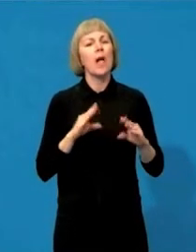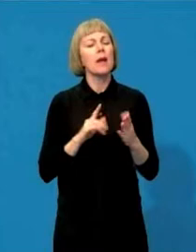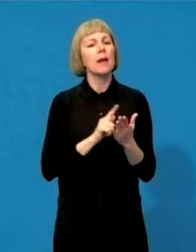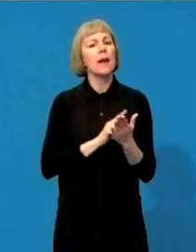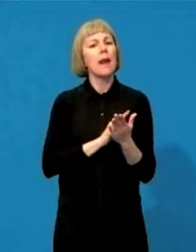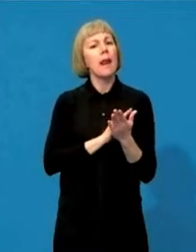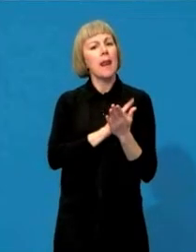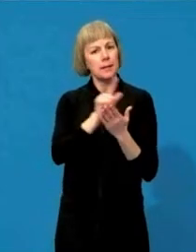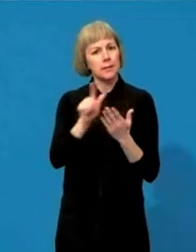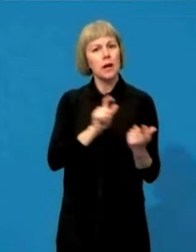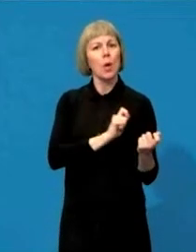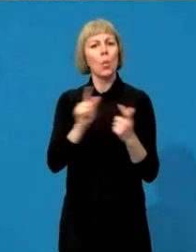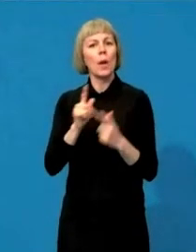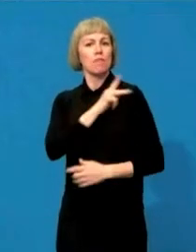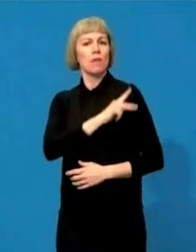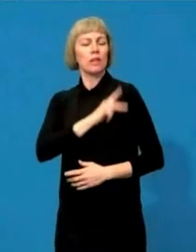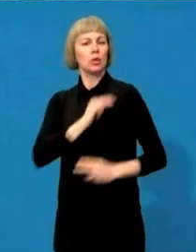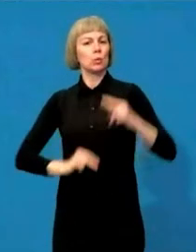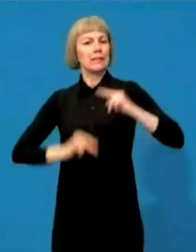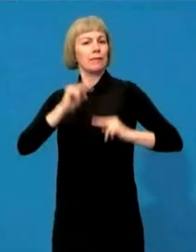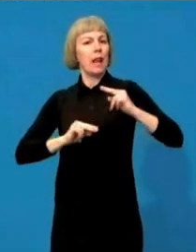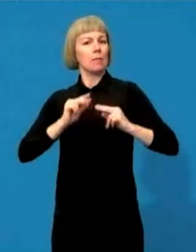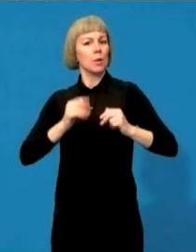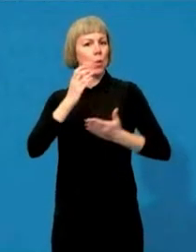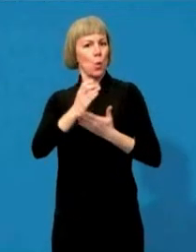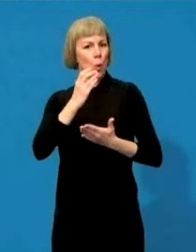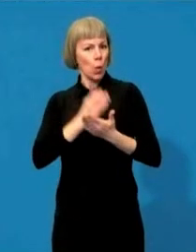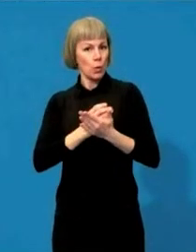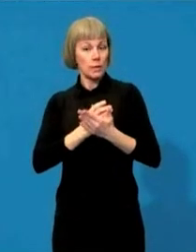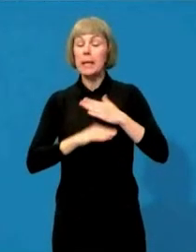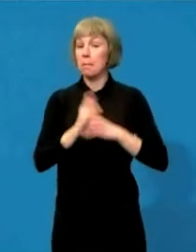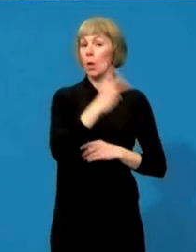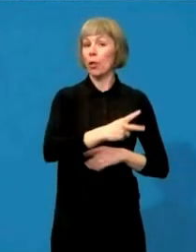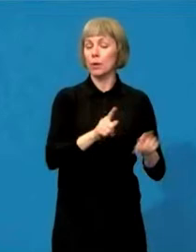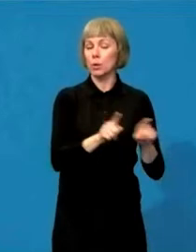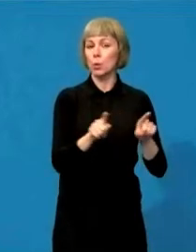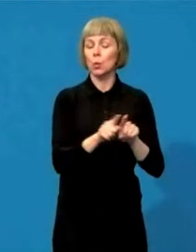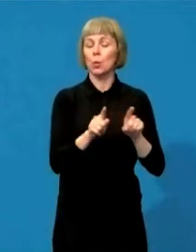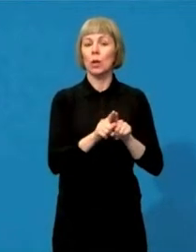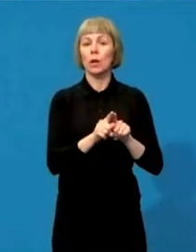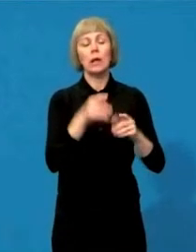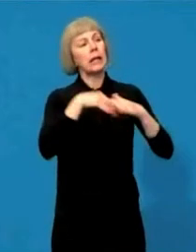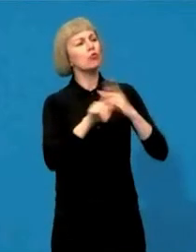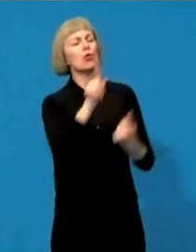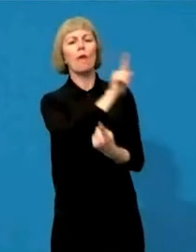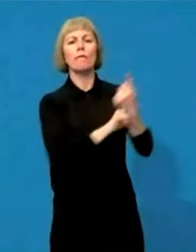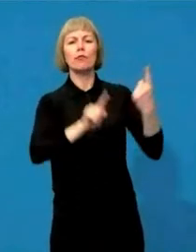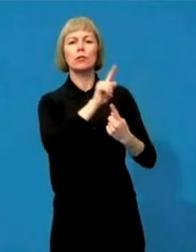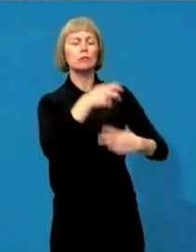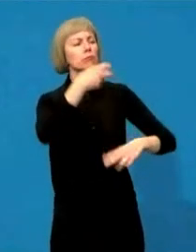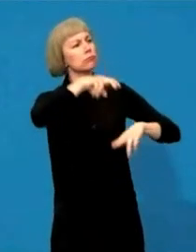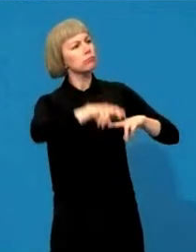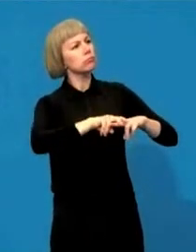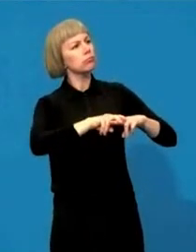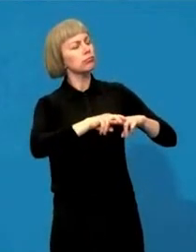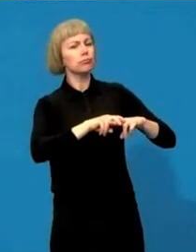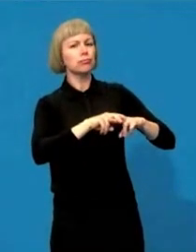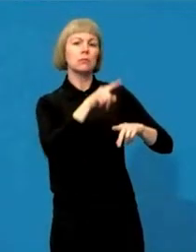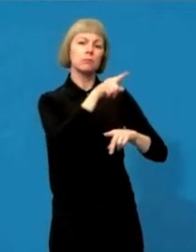development in Perth and I just happened to go to a symposium where Dr - Professor Elliot